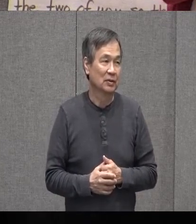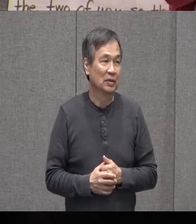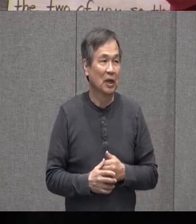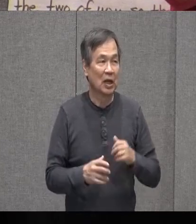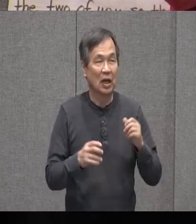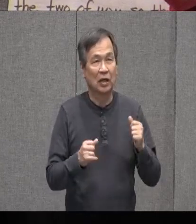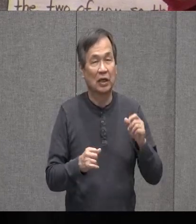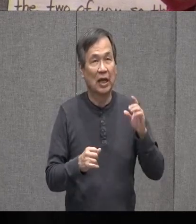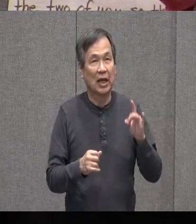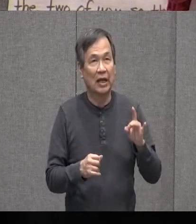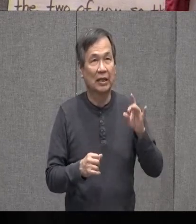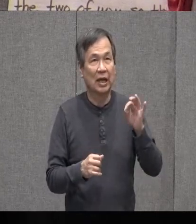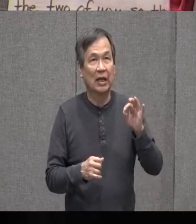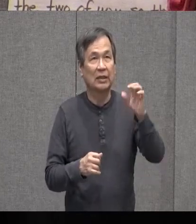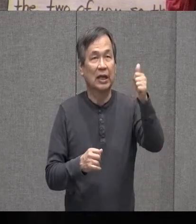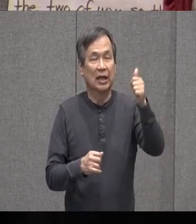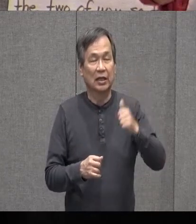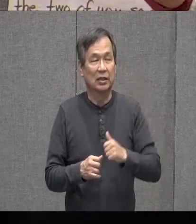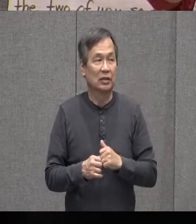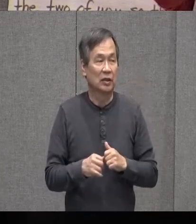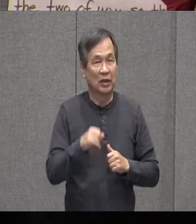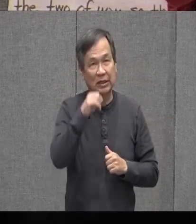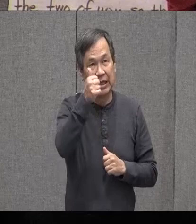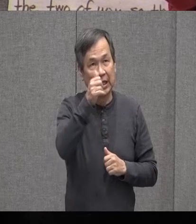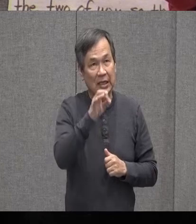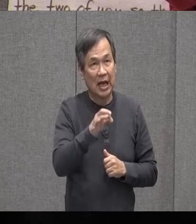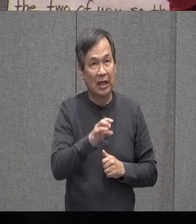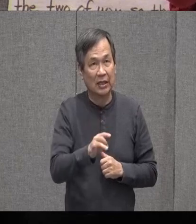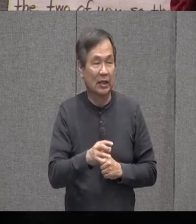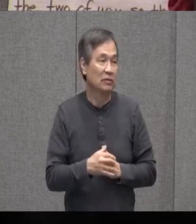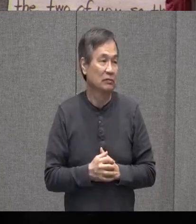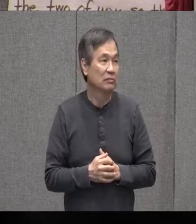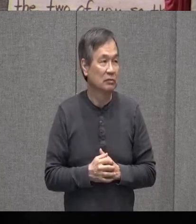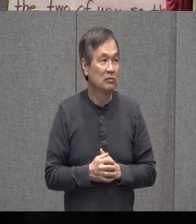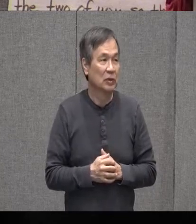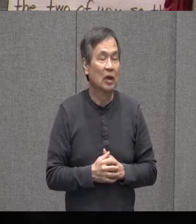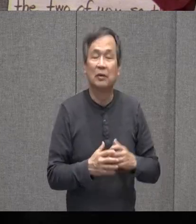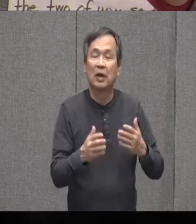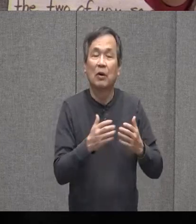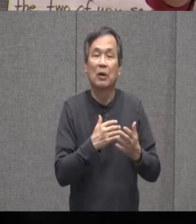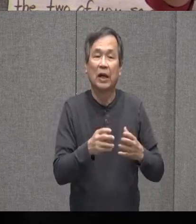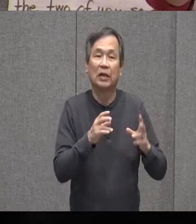Like eight, nine, 10. Nine, 10. That's a better strategy, too. So yeah, my difference is two.